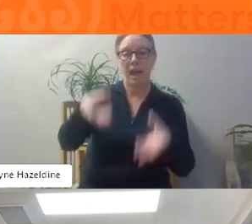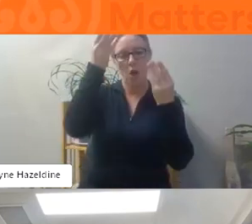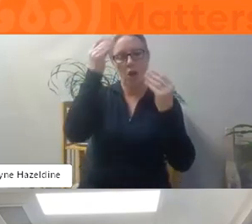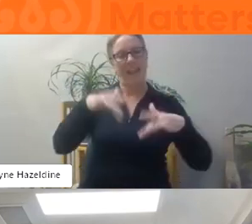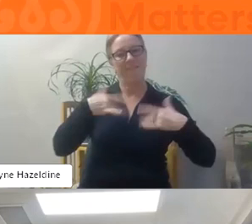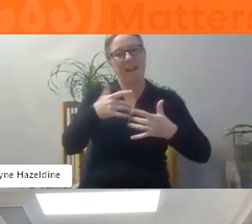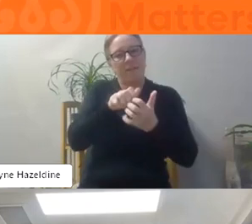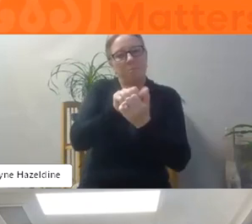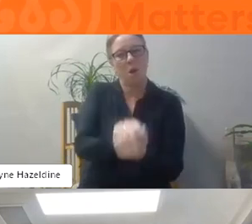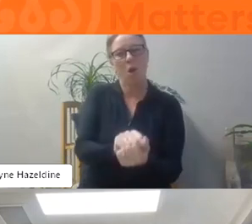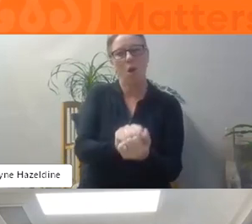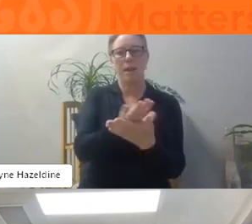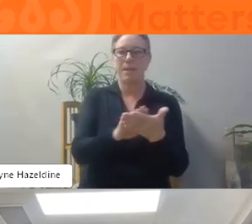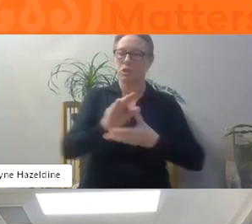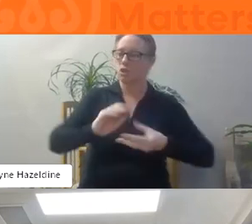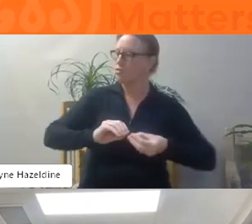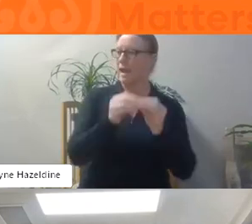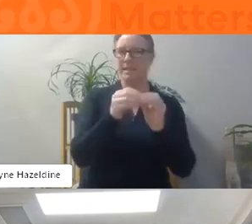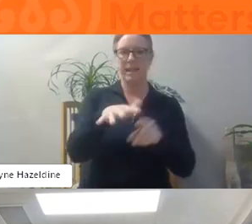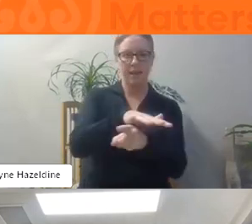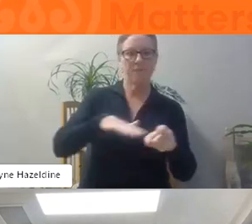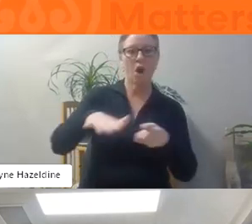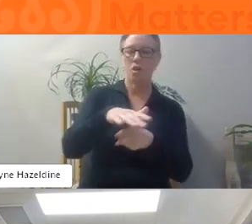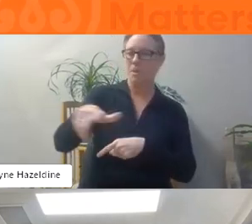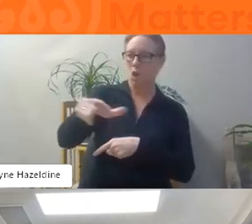It encompasses creating an environment where local schools and educational